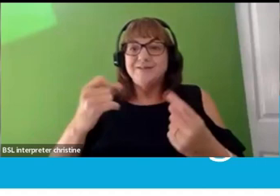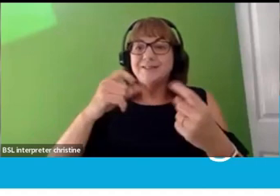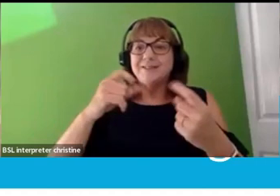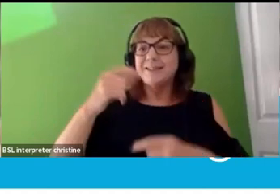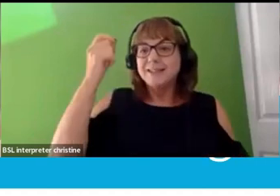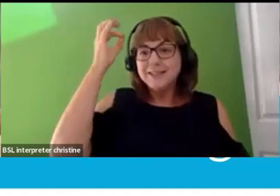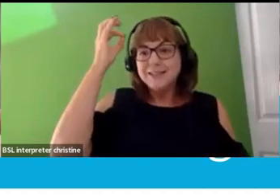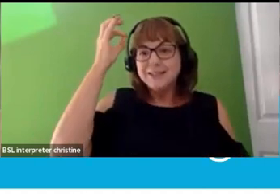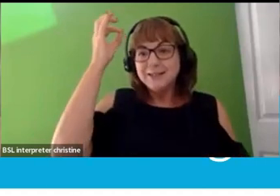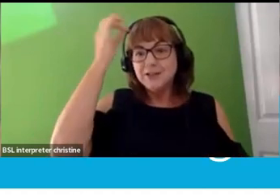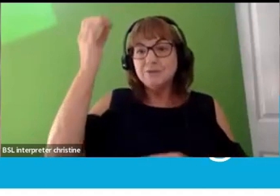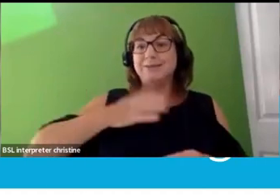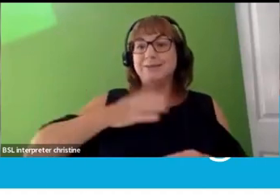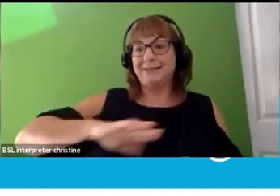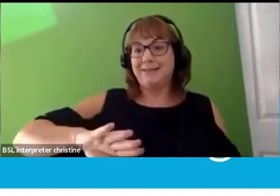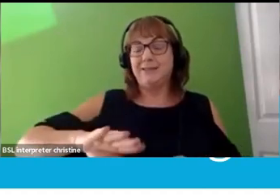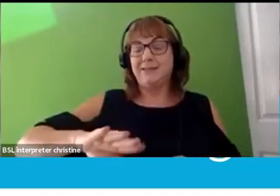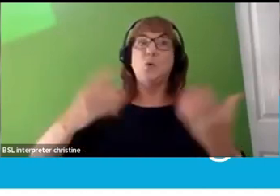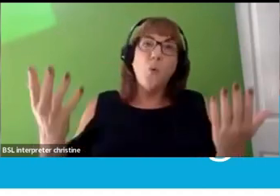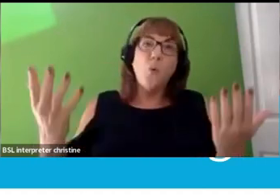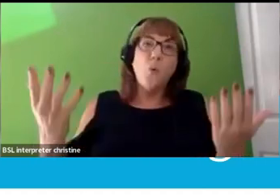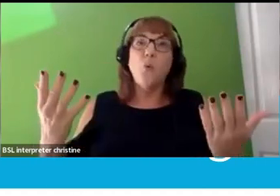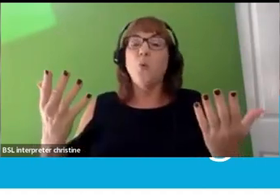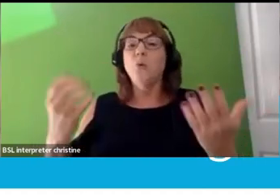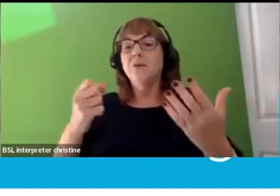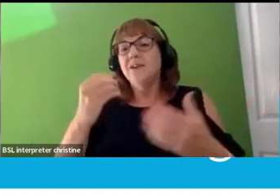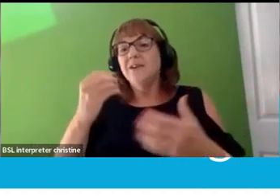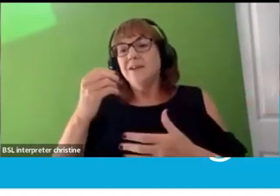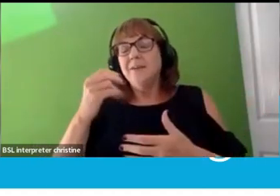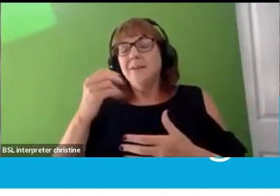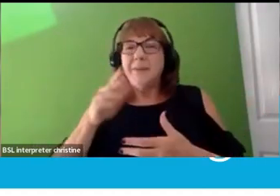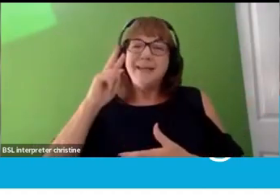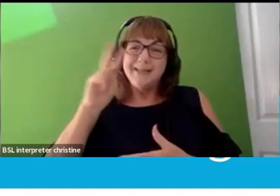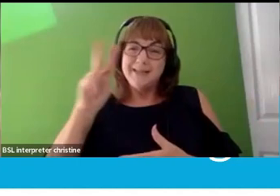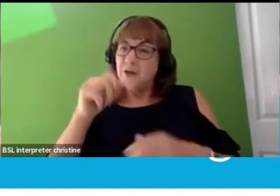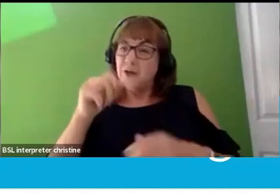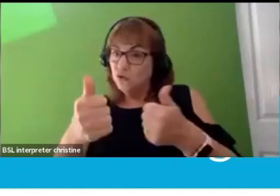which means some of these senses we rely on more, and some of them we're not able to use.